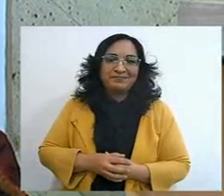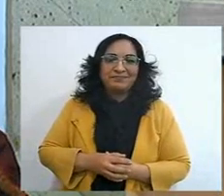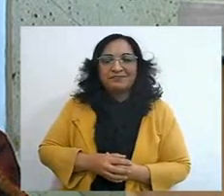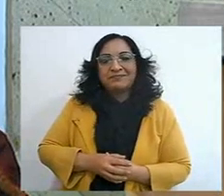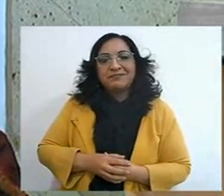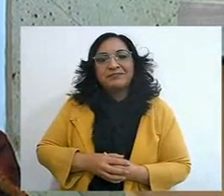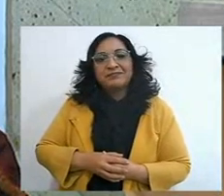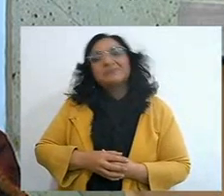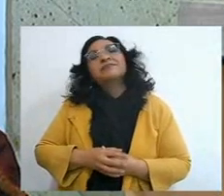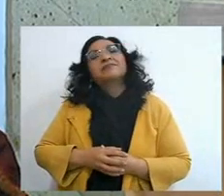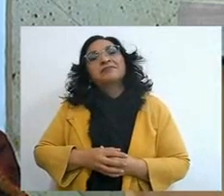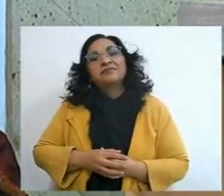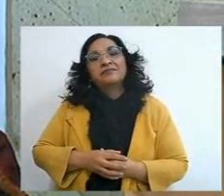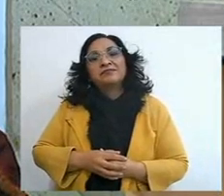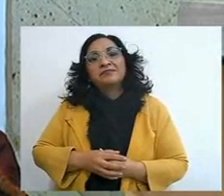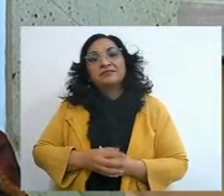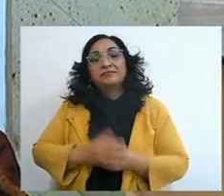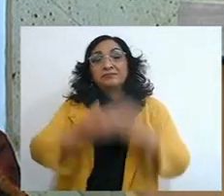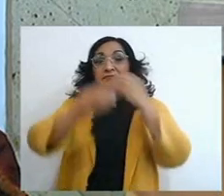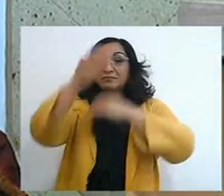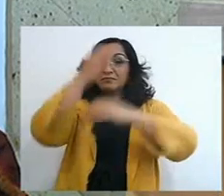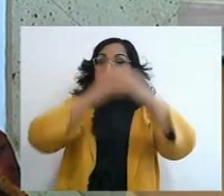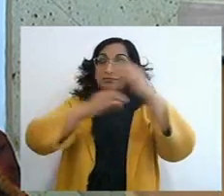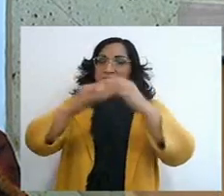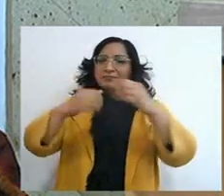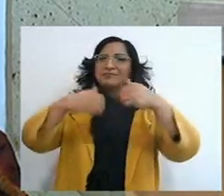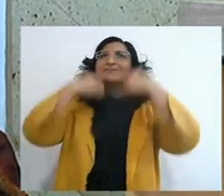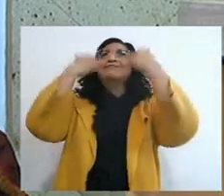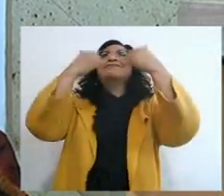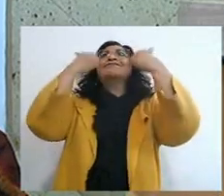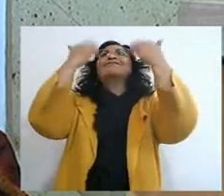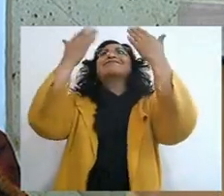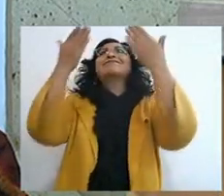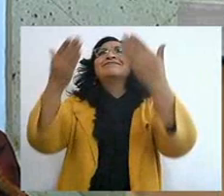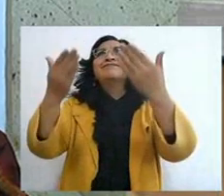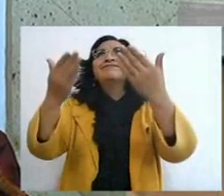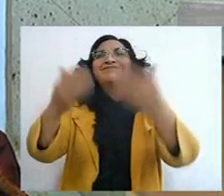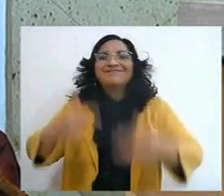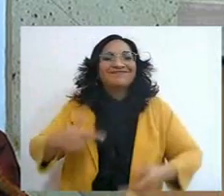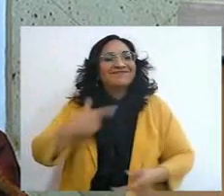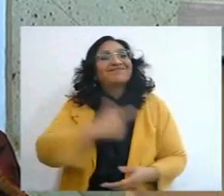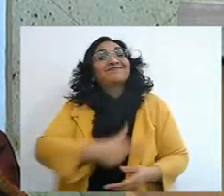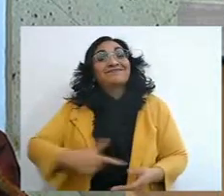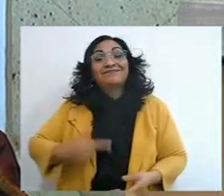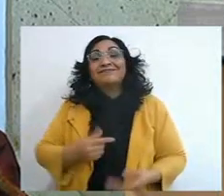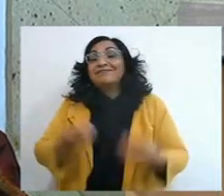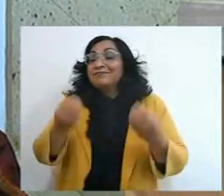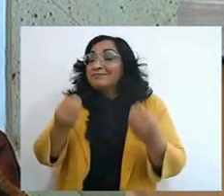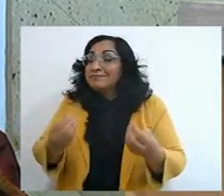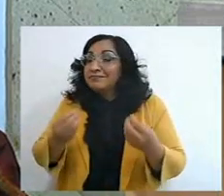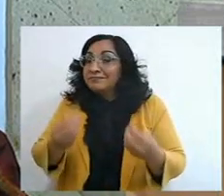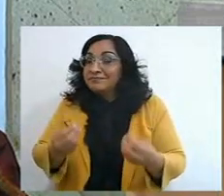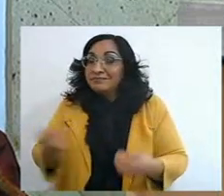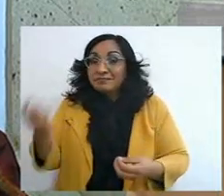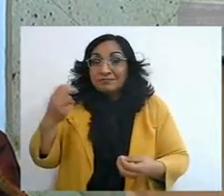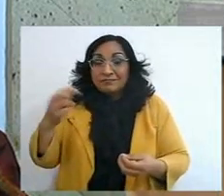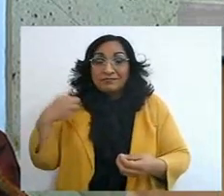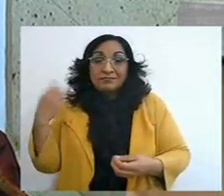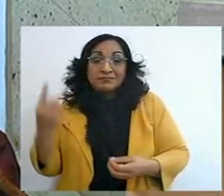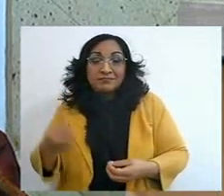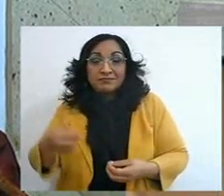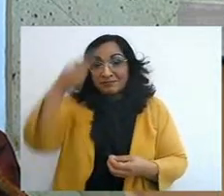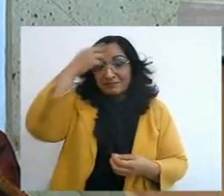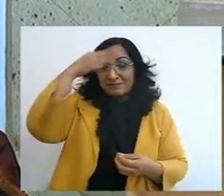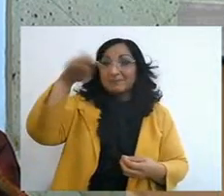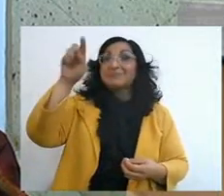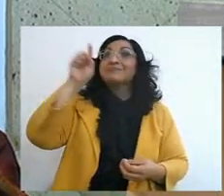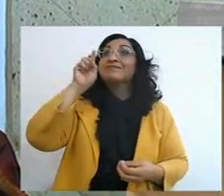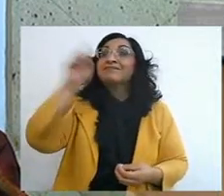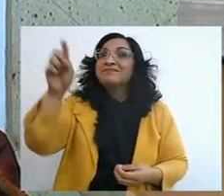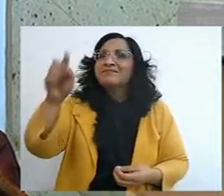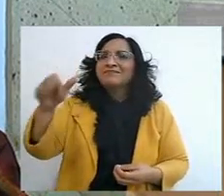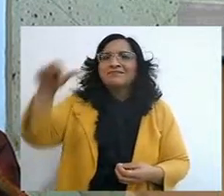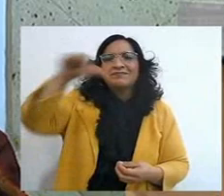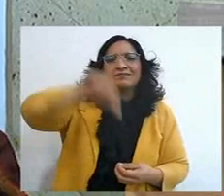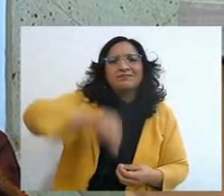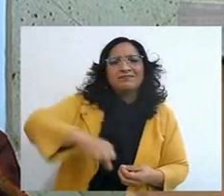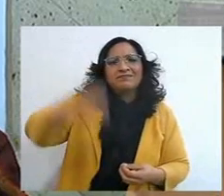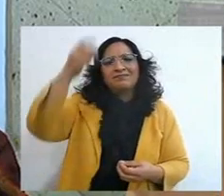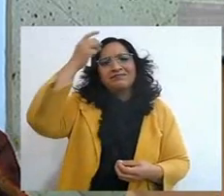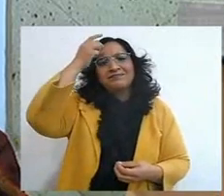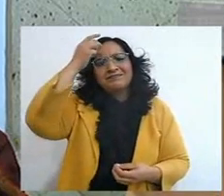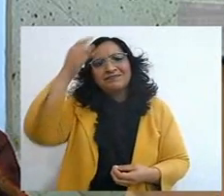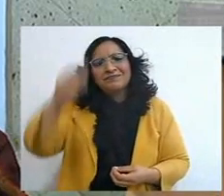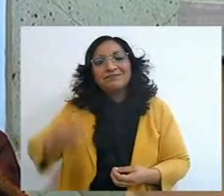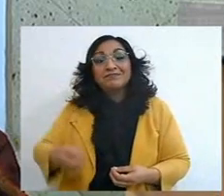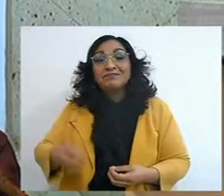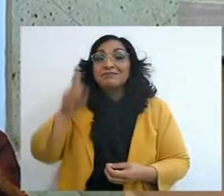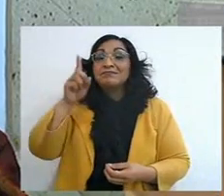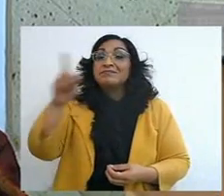and a song of praise and I really like that song, and that is for you that today God has called you to return,